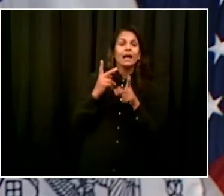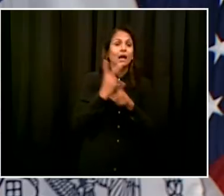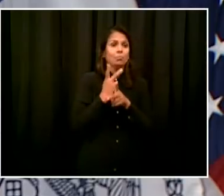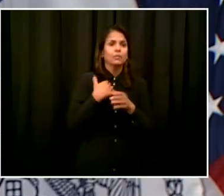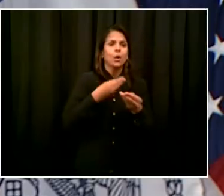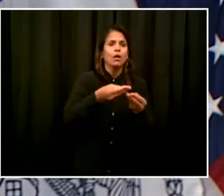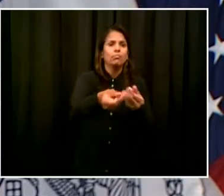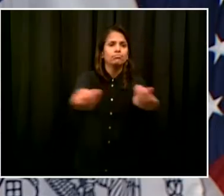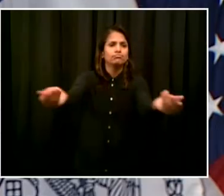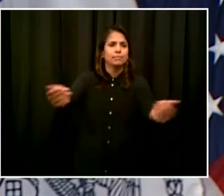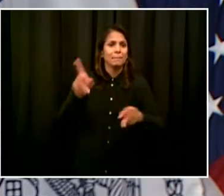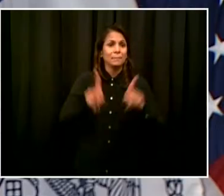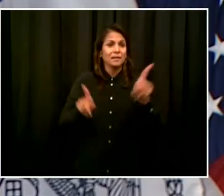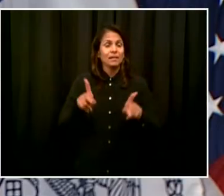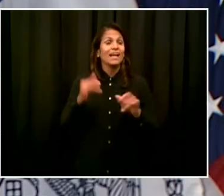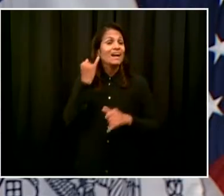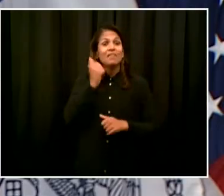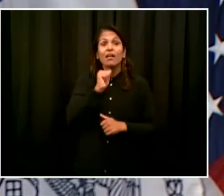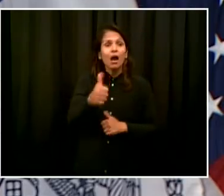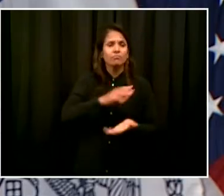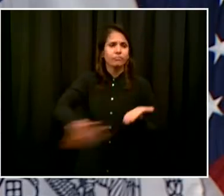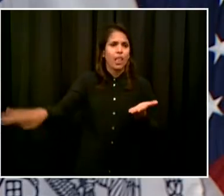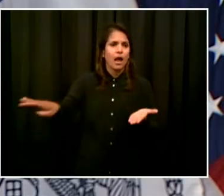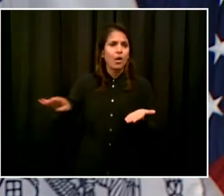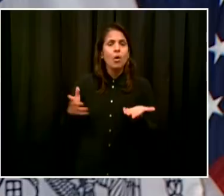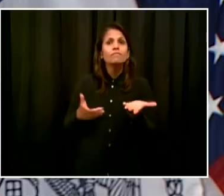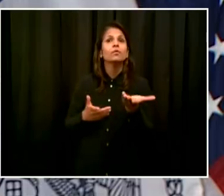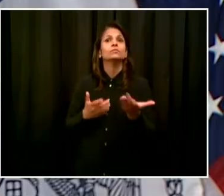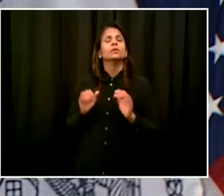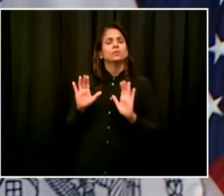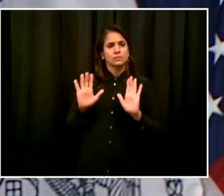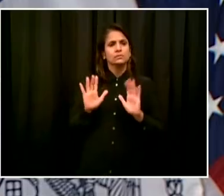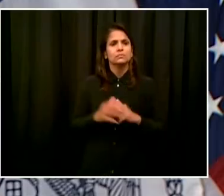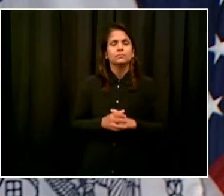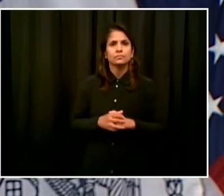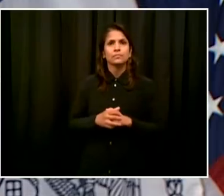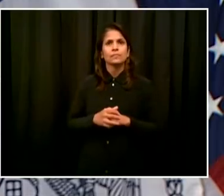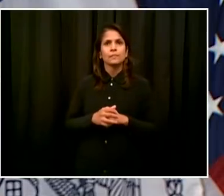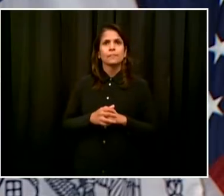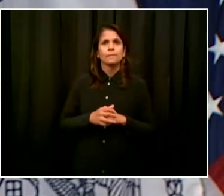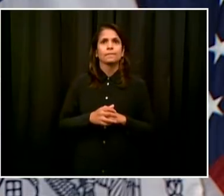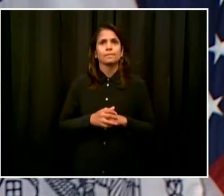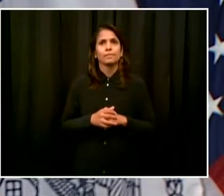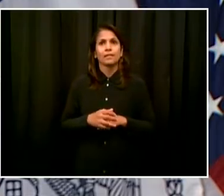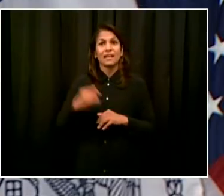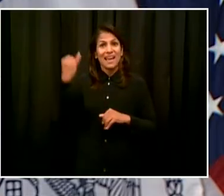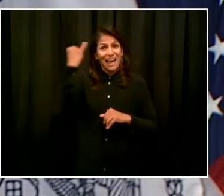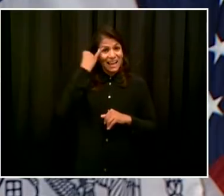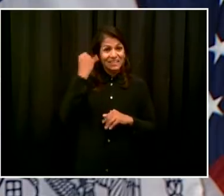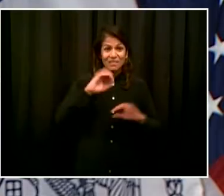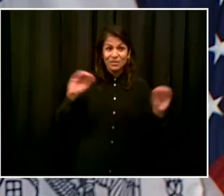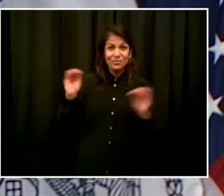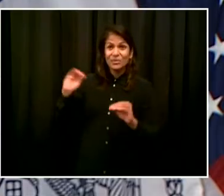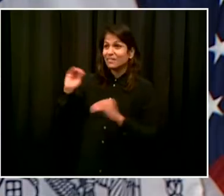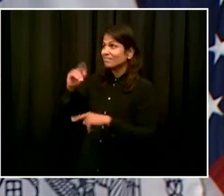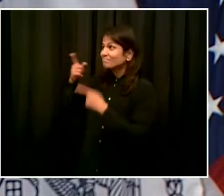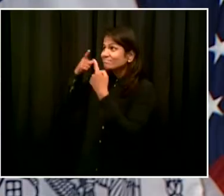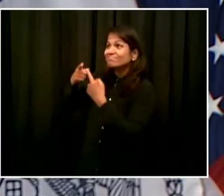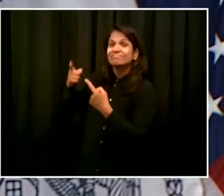WITHOUT LAYFOFS. OBVIOUSLY WE WERE BEFORE THE LAYOFFS. IF THERE'S NOT PROGRESS, THEN